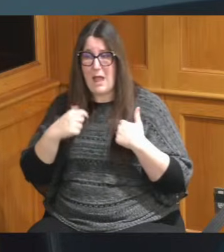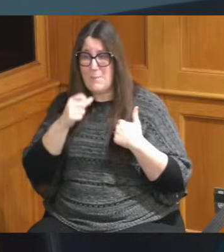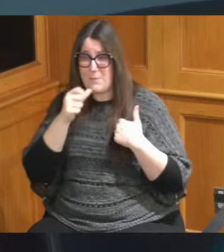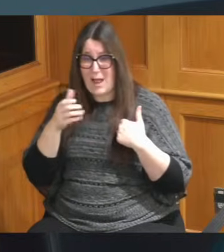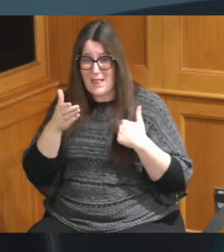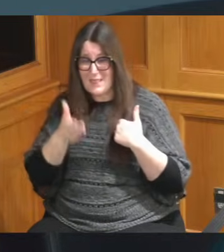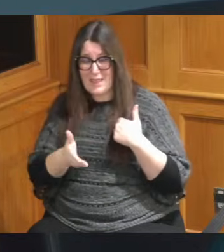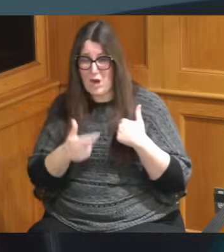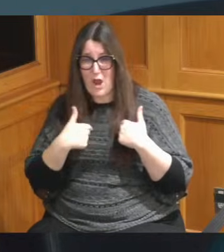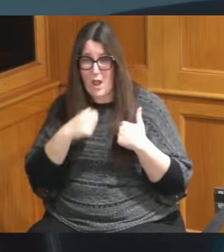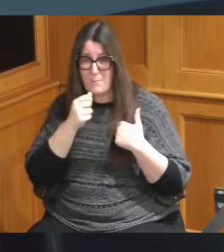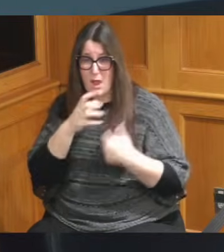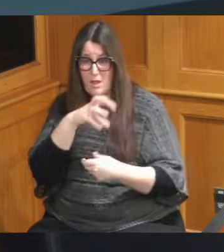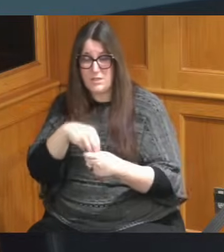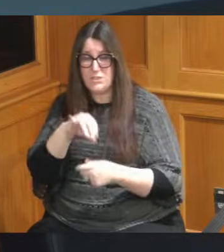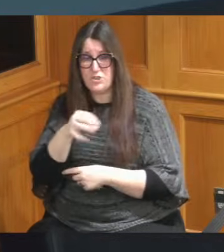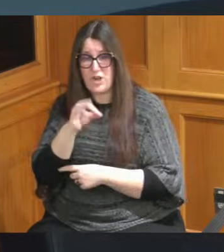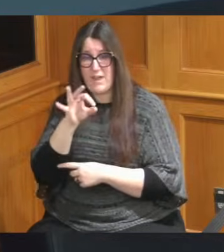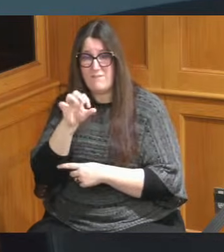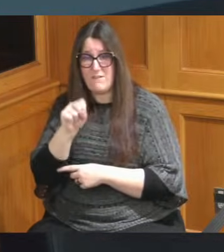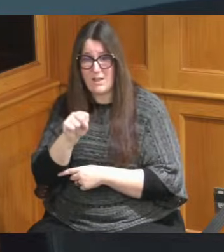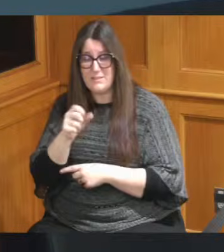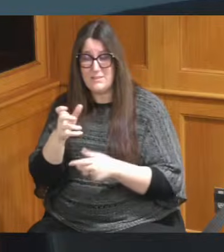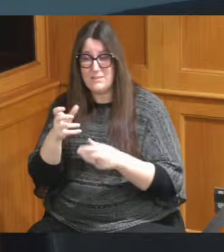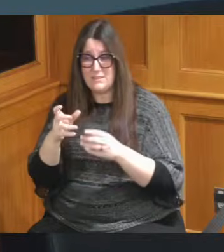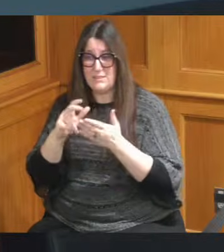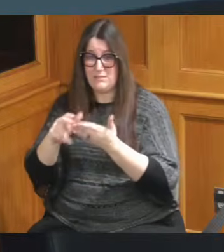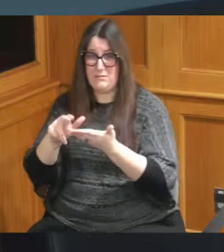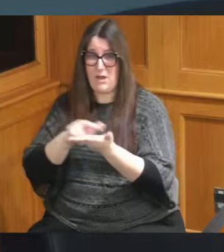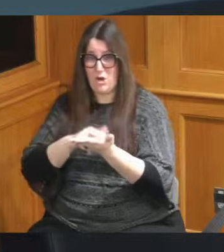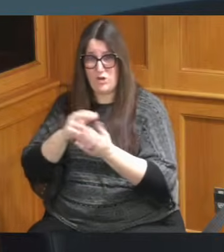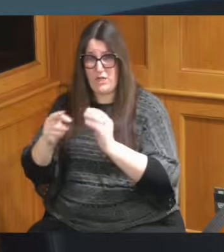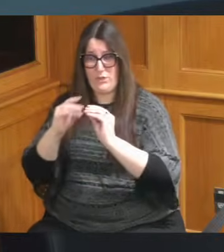with this. I'm not negotiating the contracts with the people. Now, that doesn't mean all the people